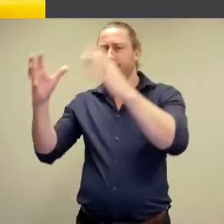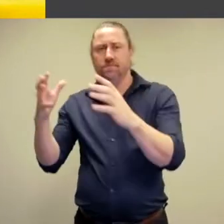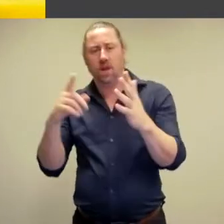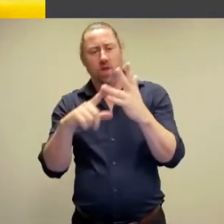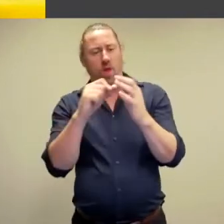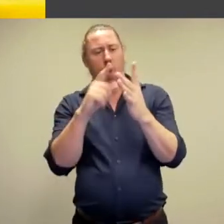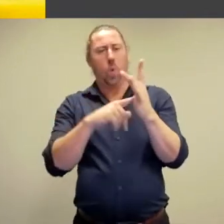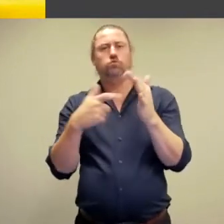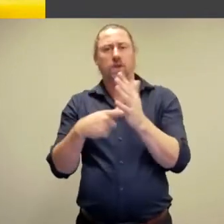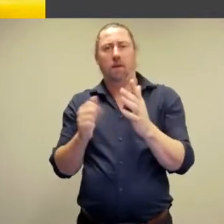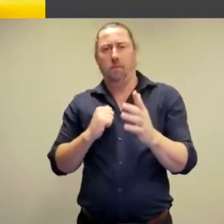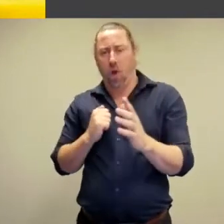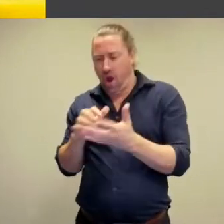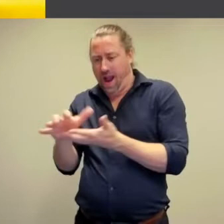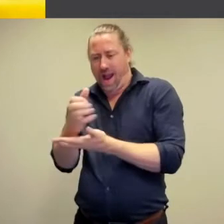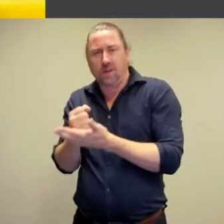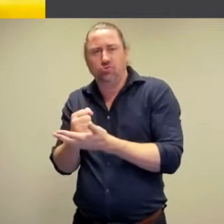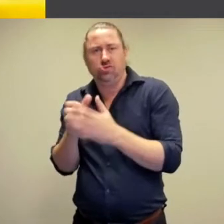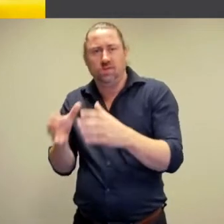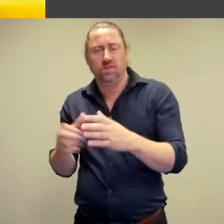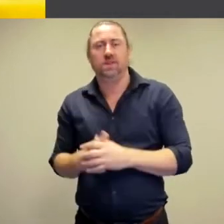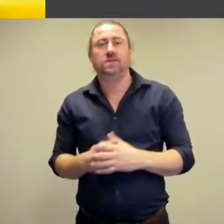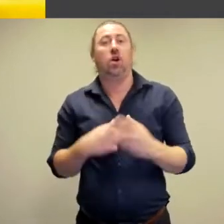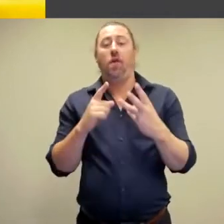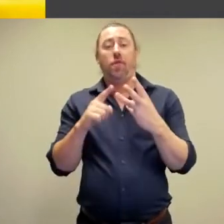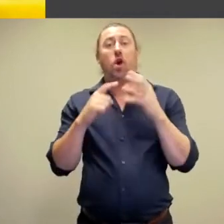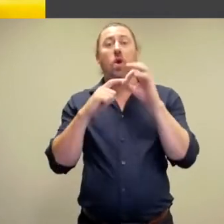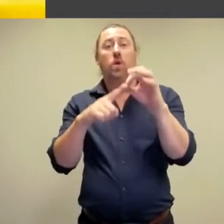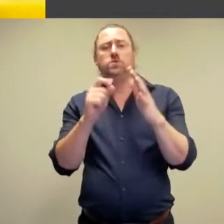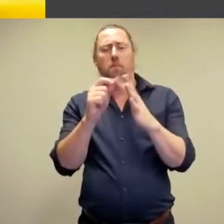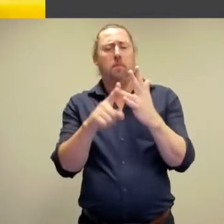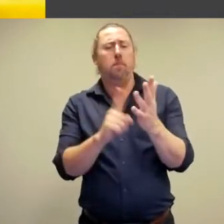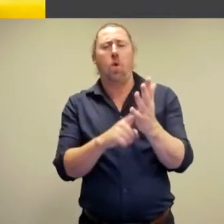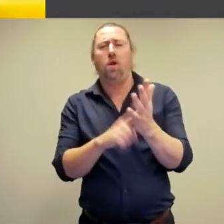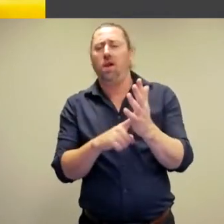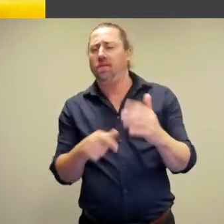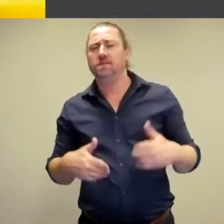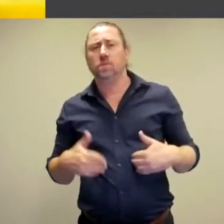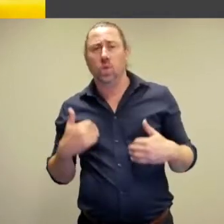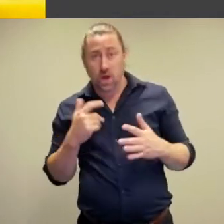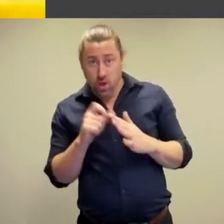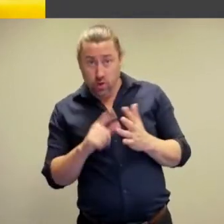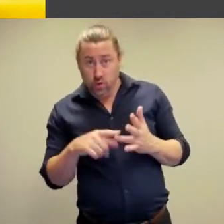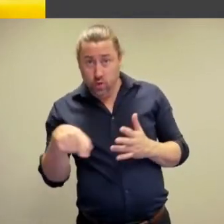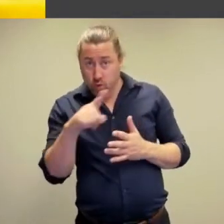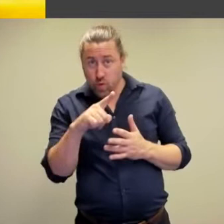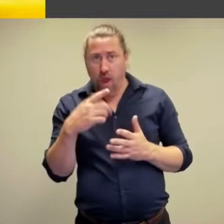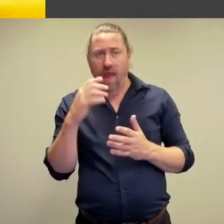together and so my third question for this morning